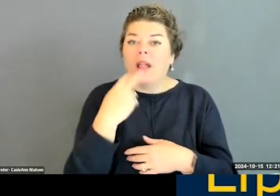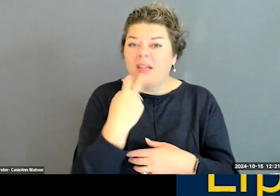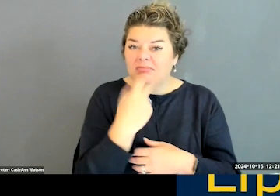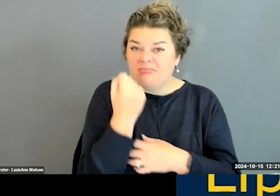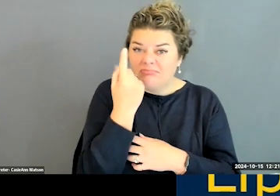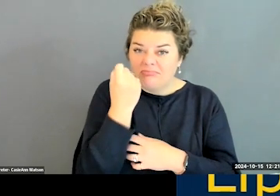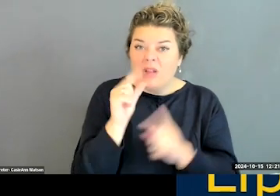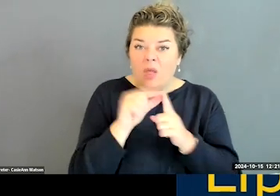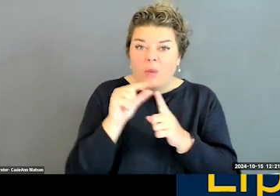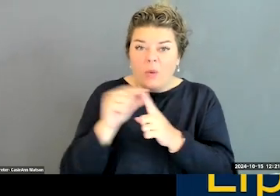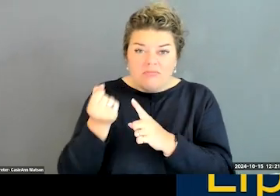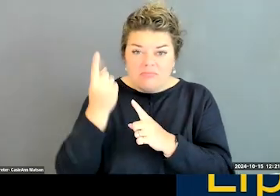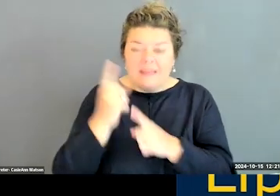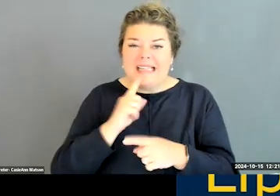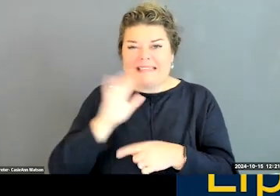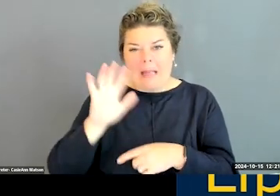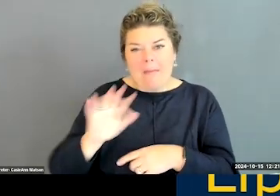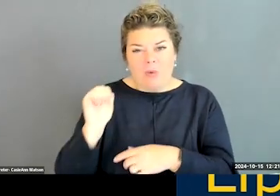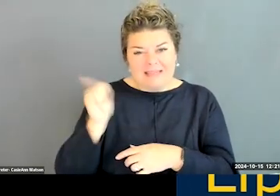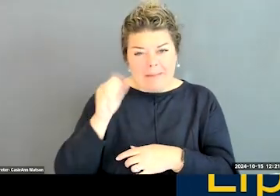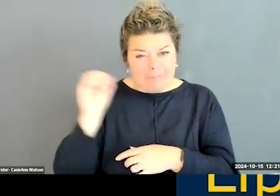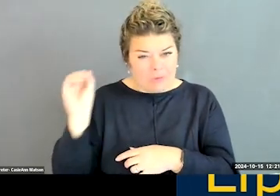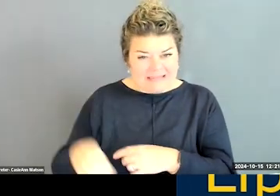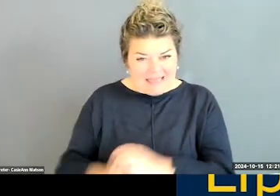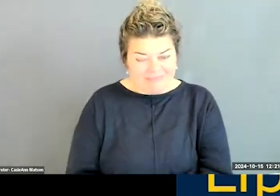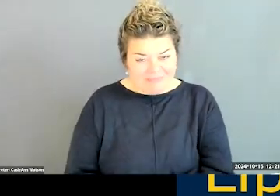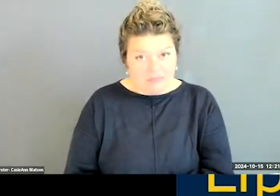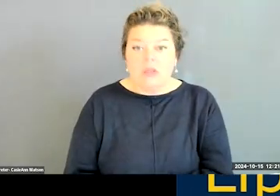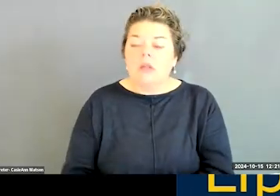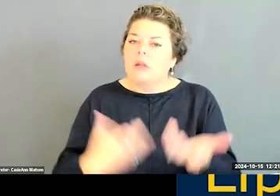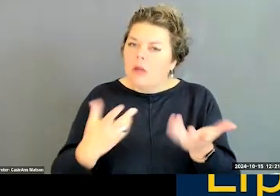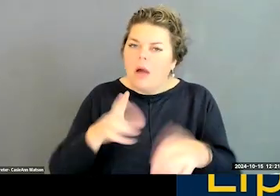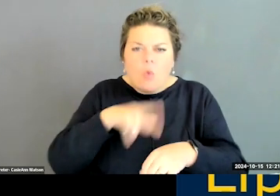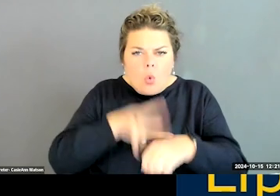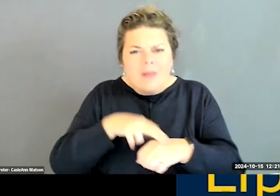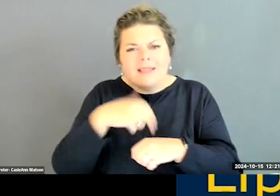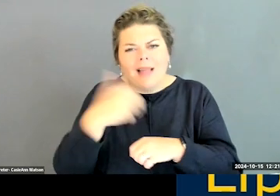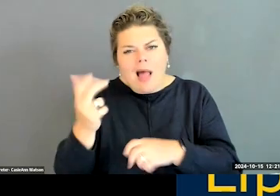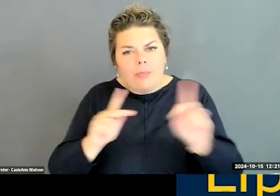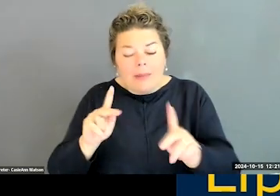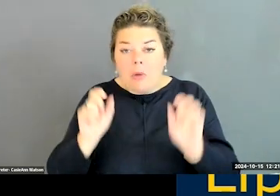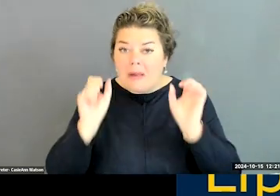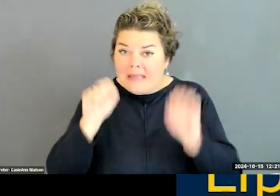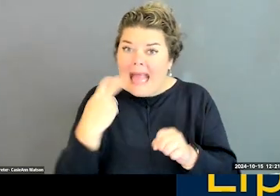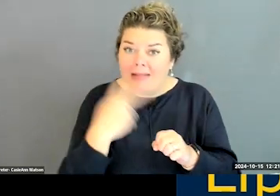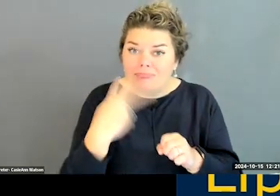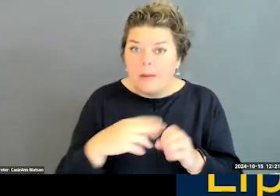for lip reading was about 10%. And, of course, there are other individuals who can reach a much higher percentage,